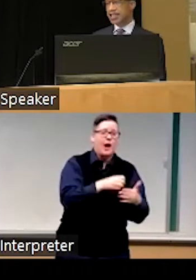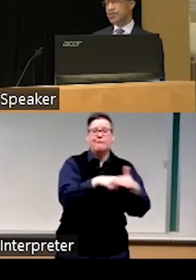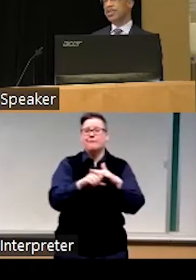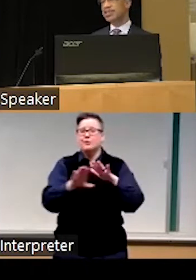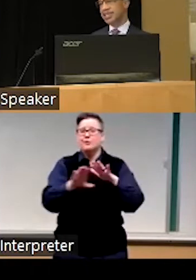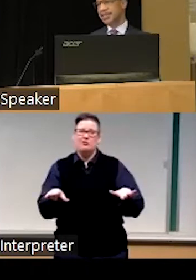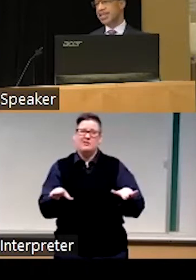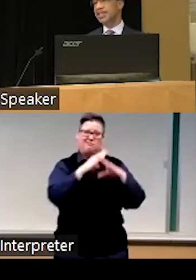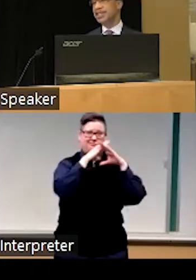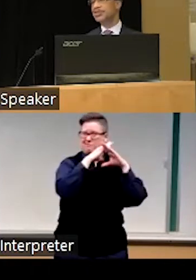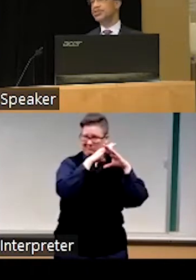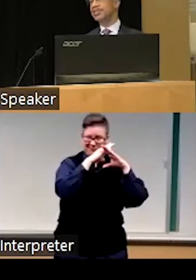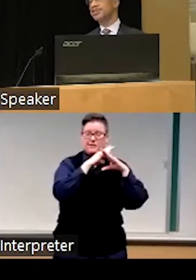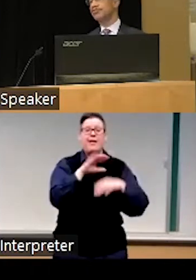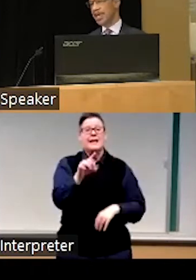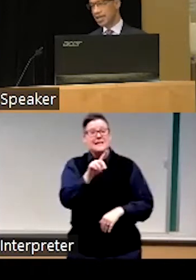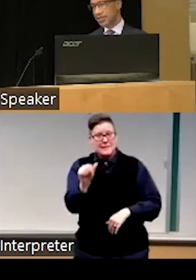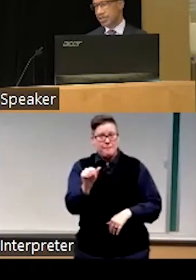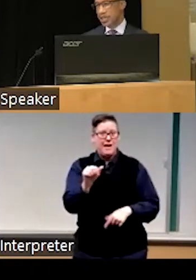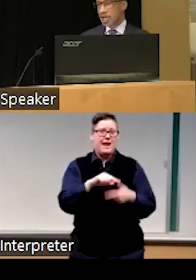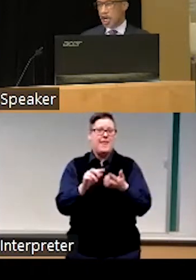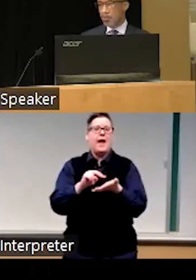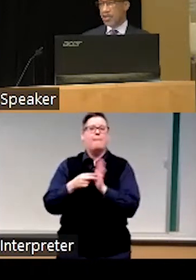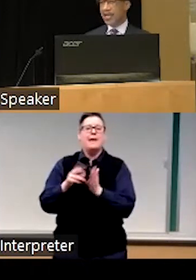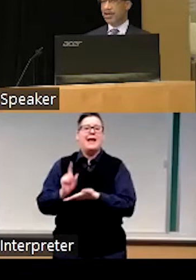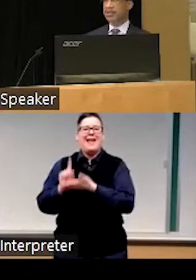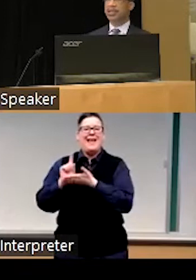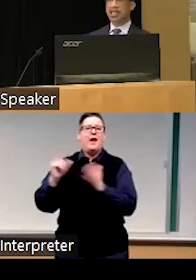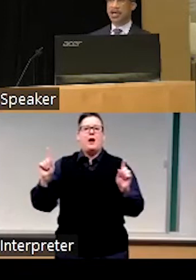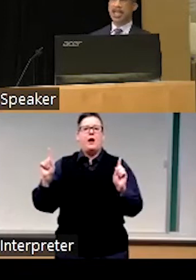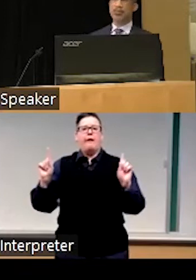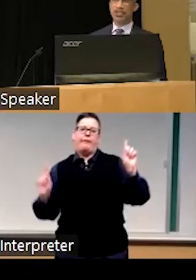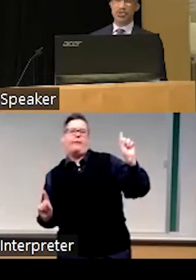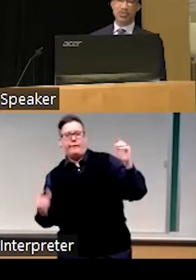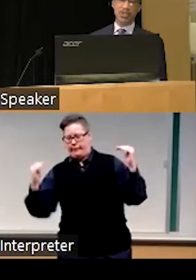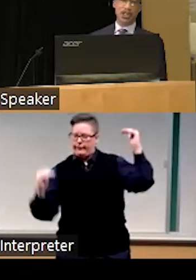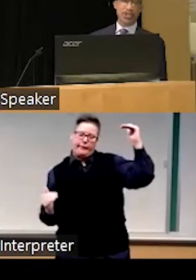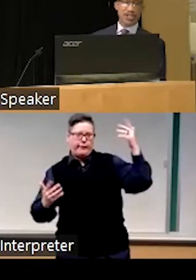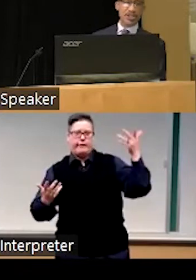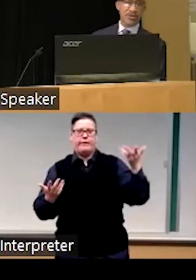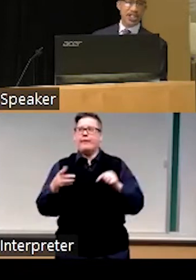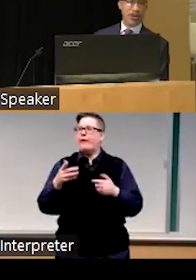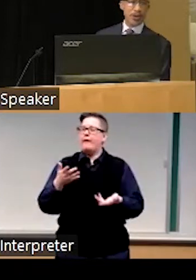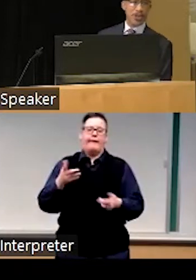that disability then leads to disadvantage where they are unable to complete their degree they may